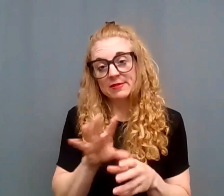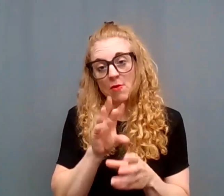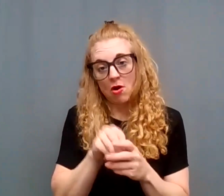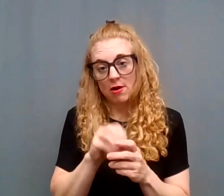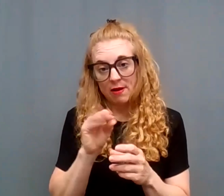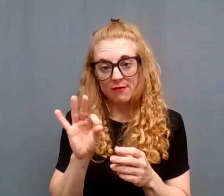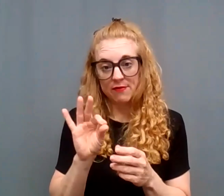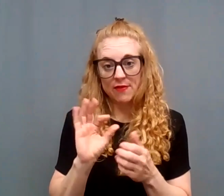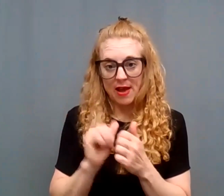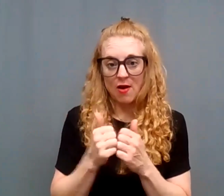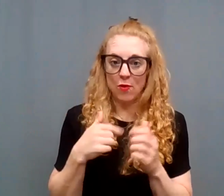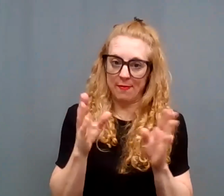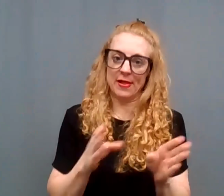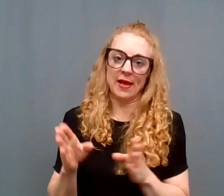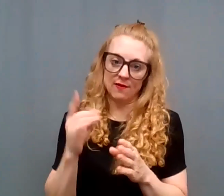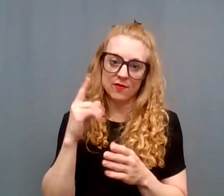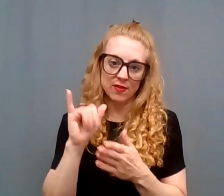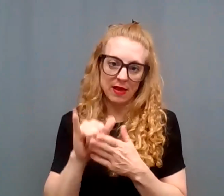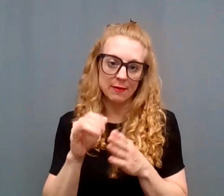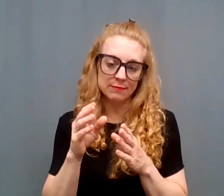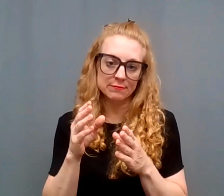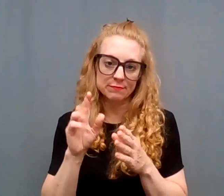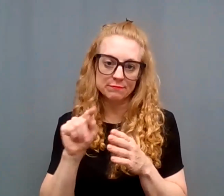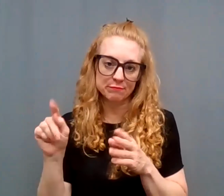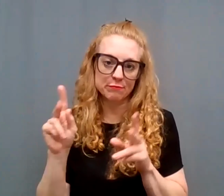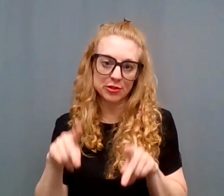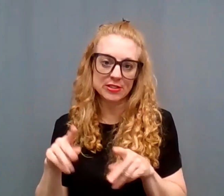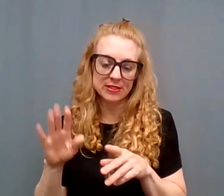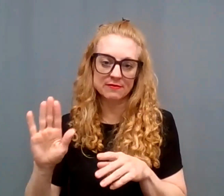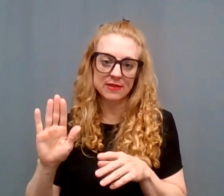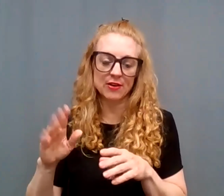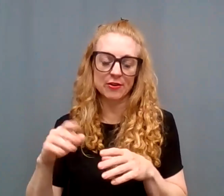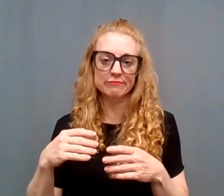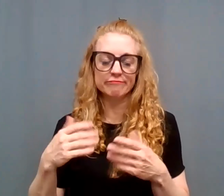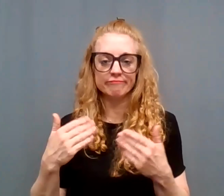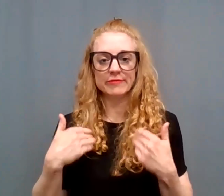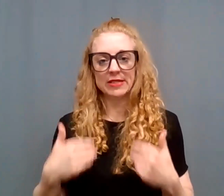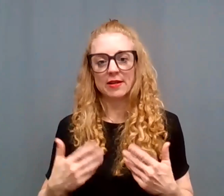how we plan around that particular individual's conditions but um there's multiple ways we can